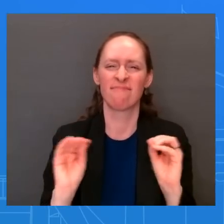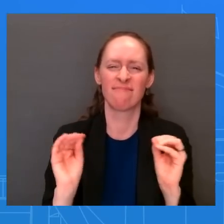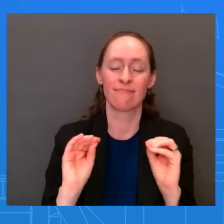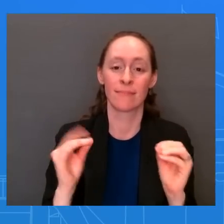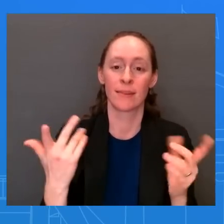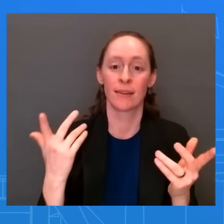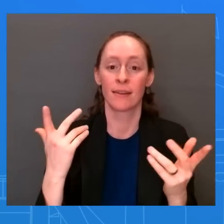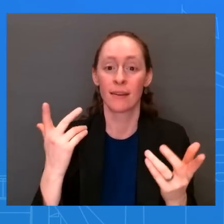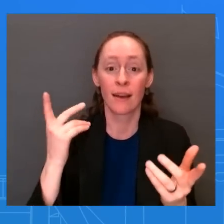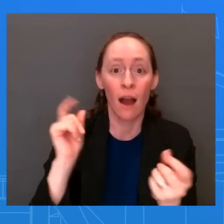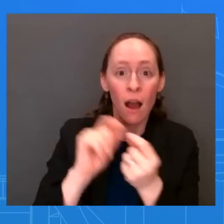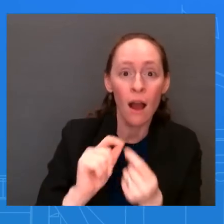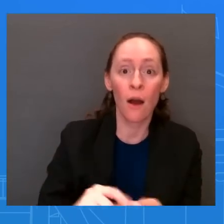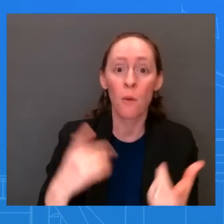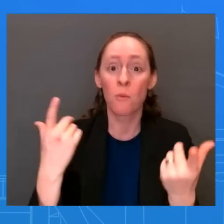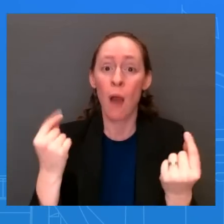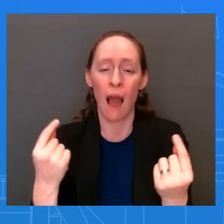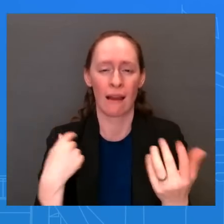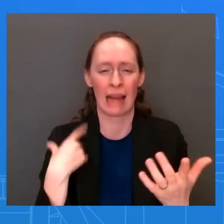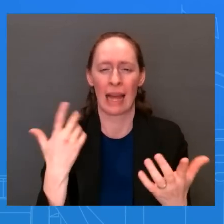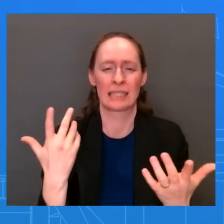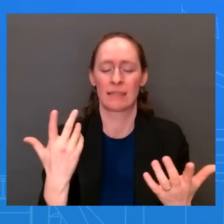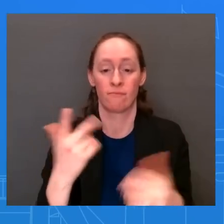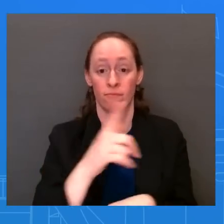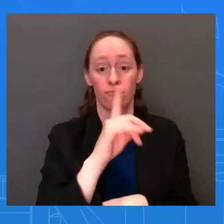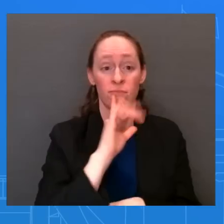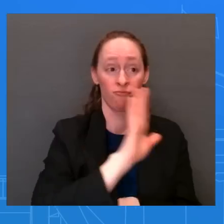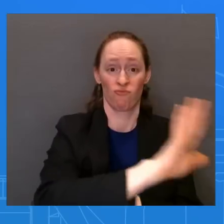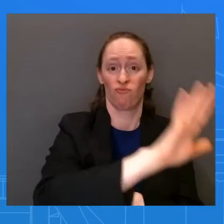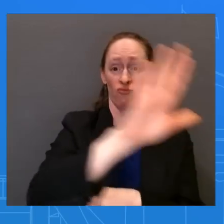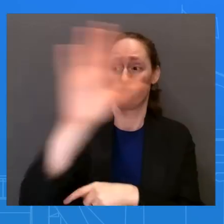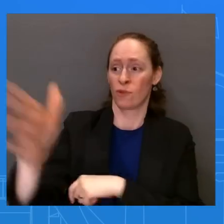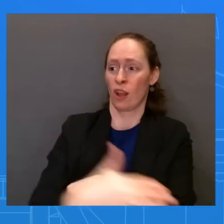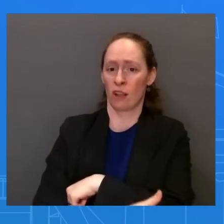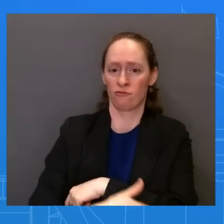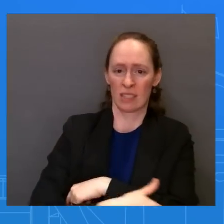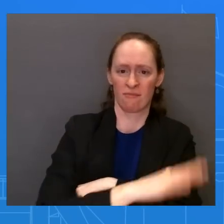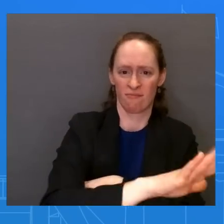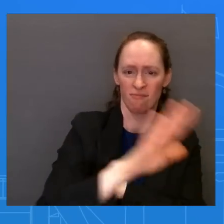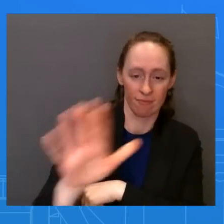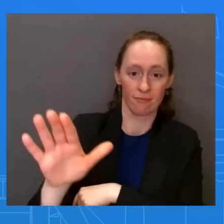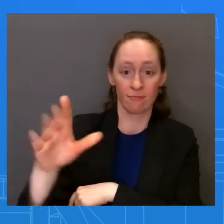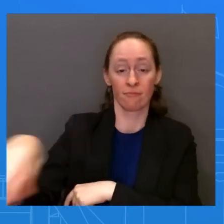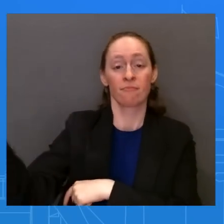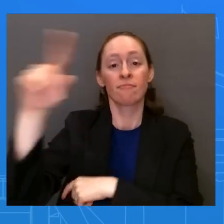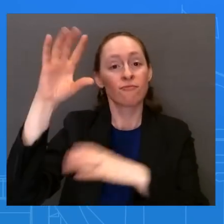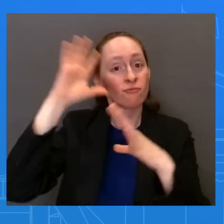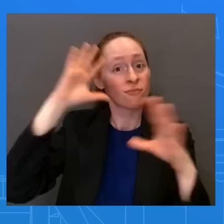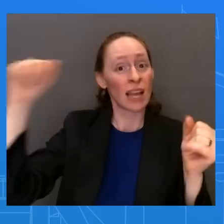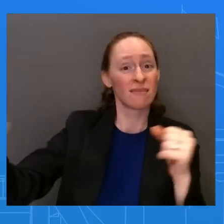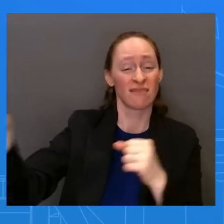the President believes that each country can -- should make their own sovereign decisions on what steps of security assistance